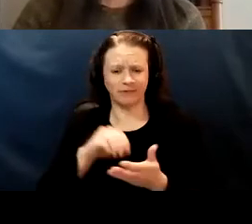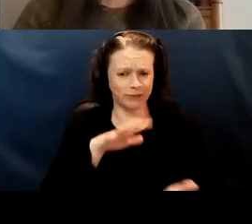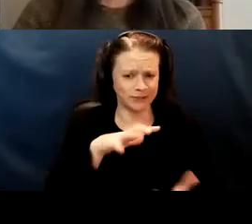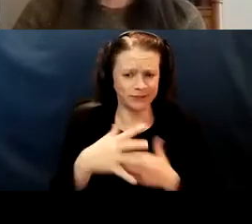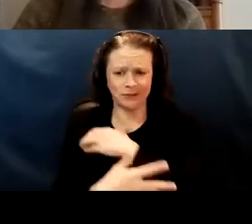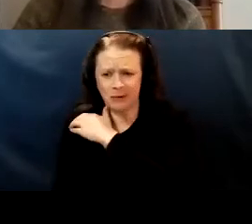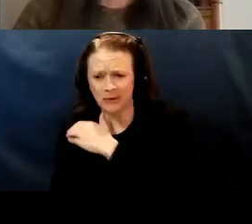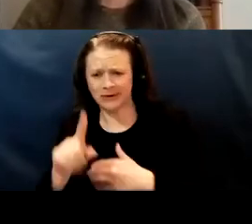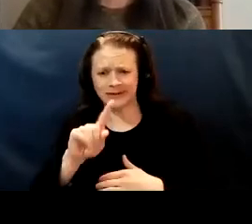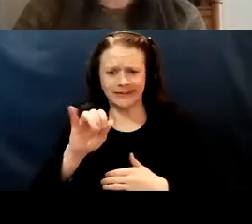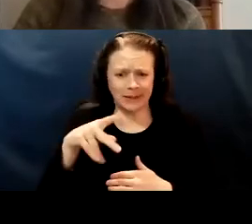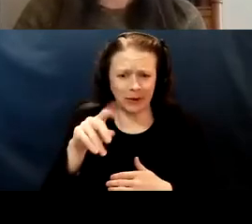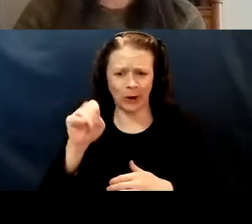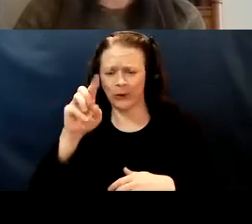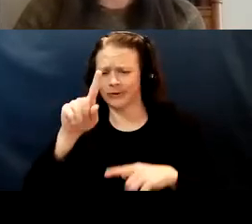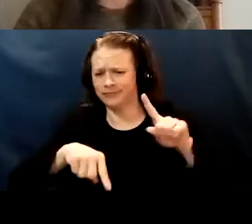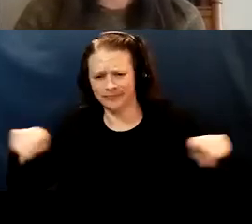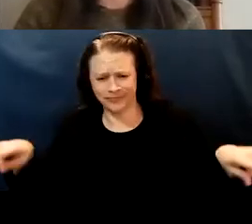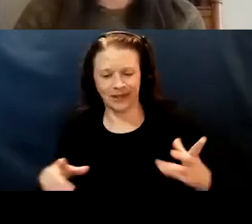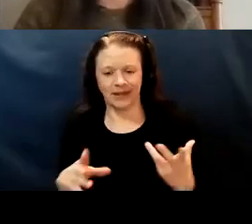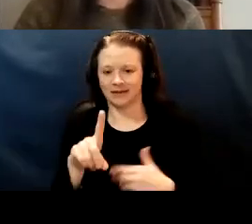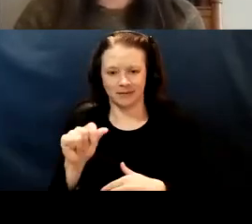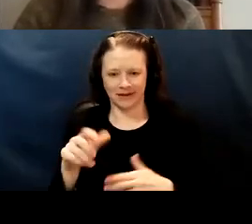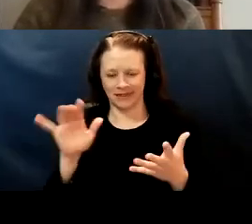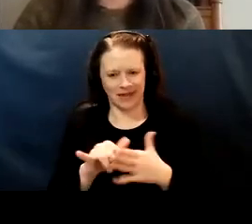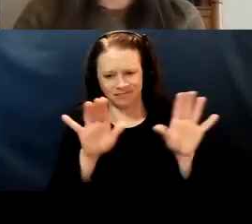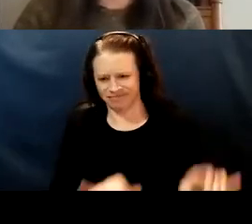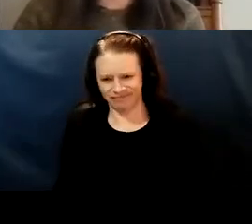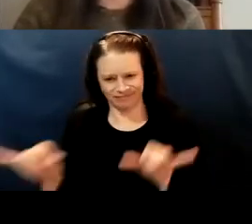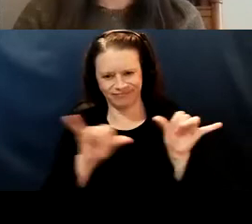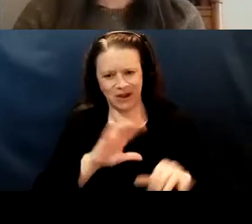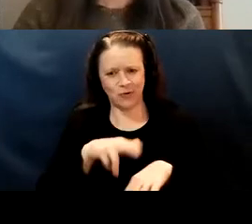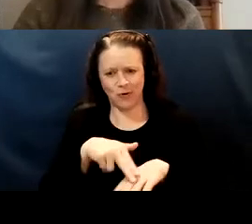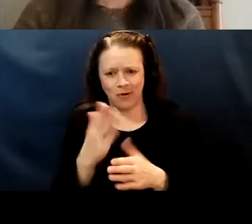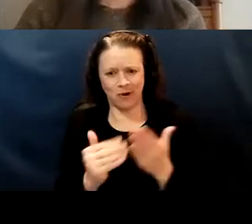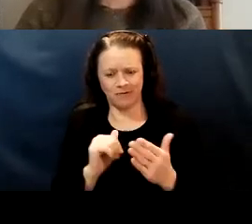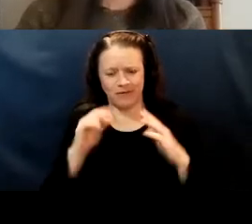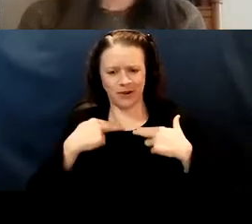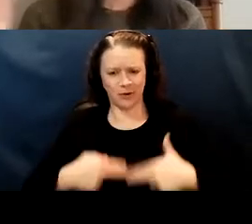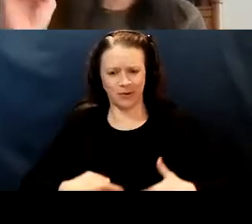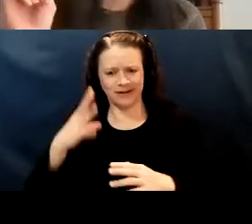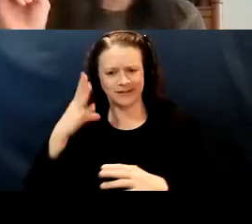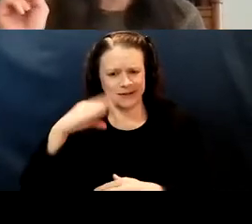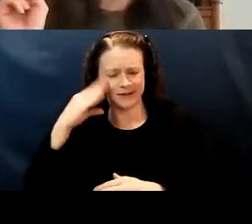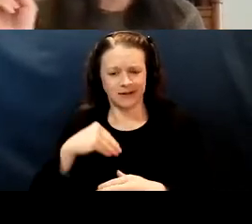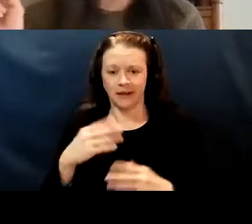disability is a normal part of the human experience. Sometimes I think we're brought up to think that disability is special, that it